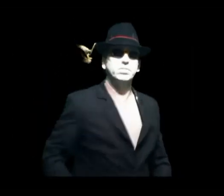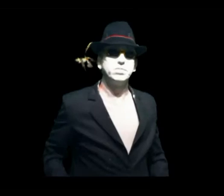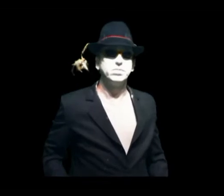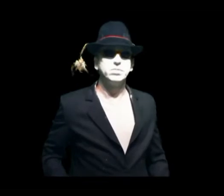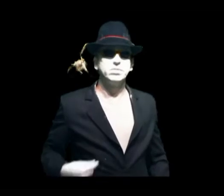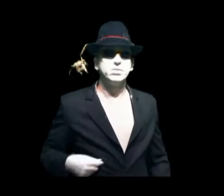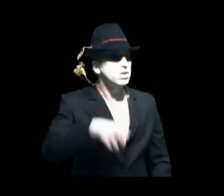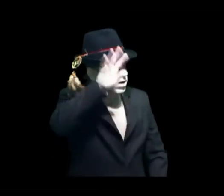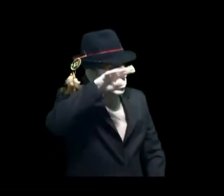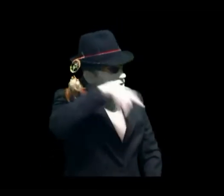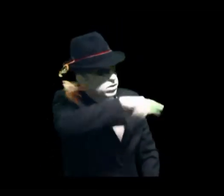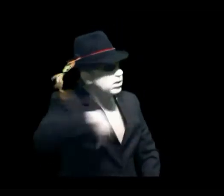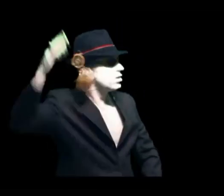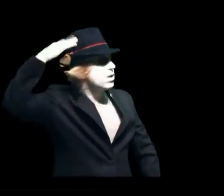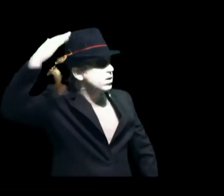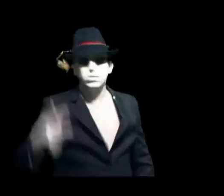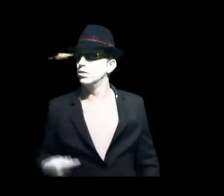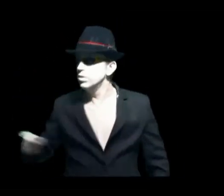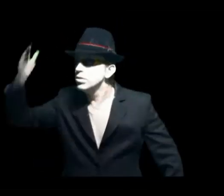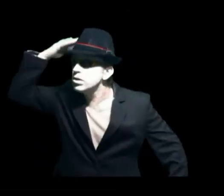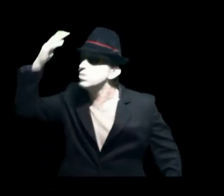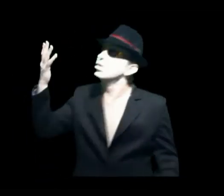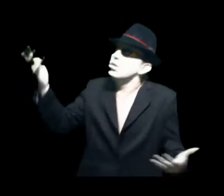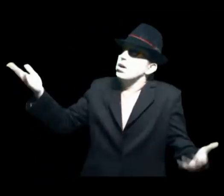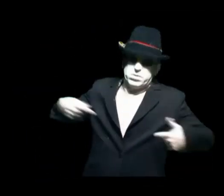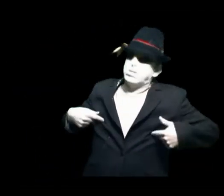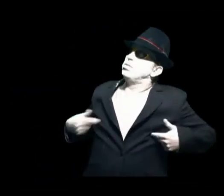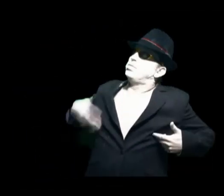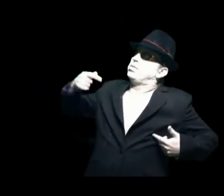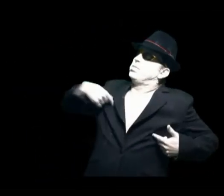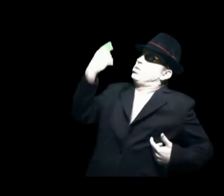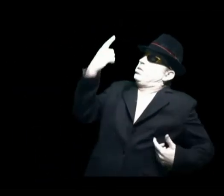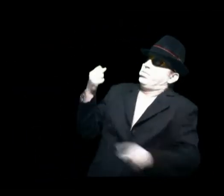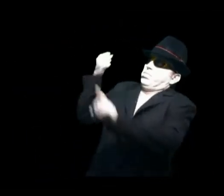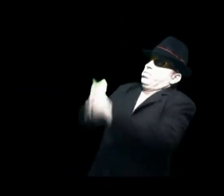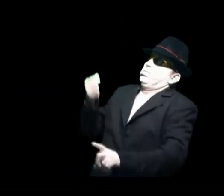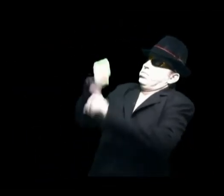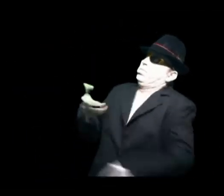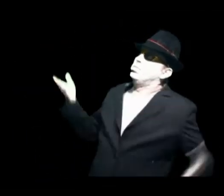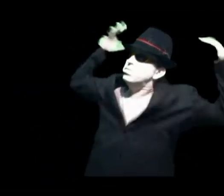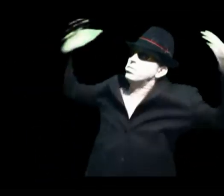"Little girl we all know that shit!" Then why do I sometimes feel like I'm the only one left who still gives a shit.